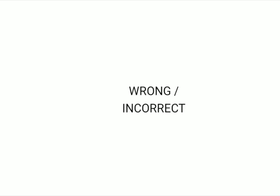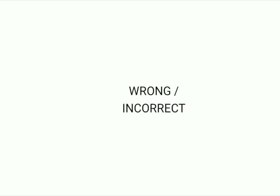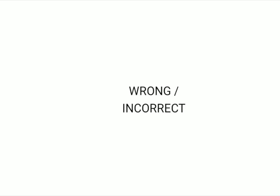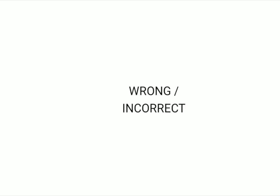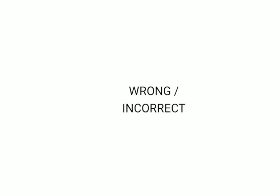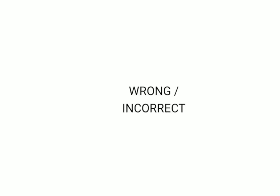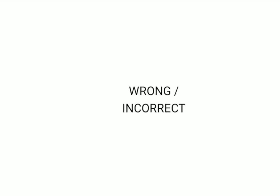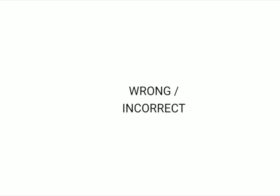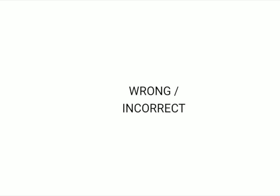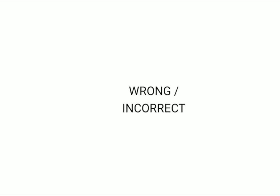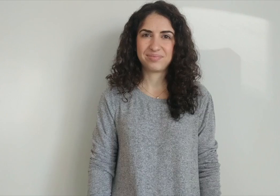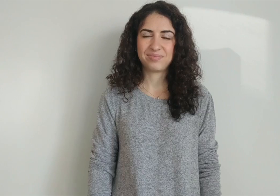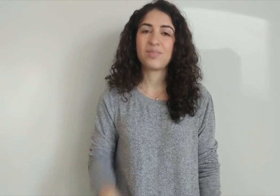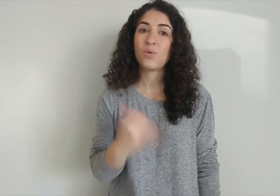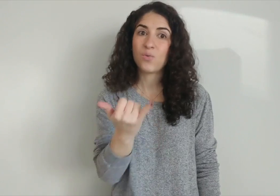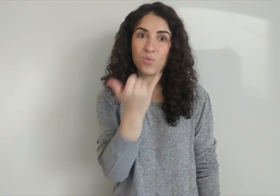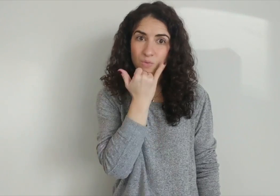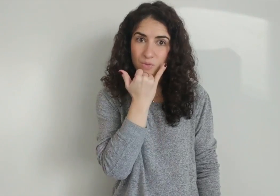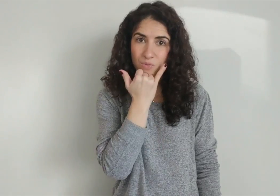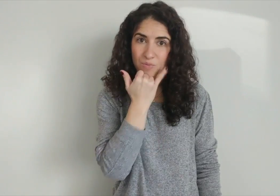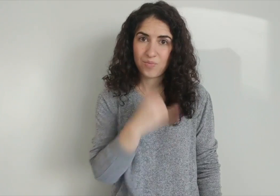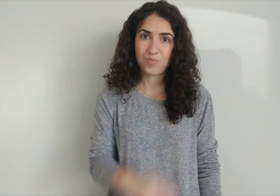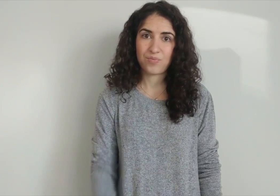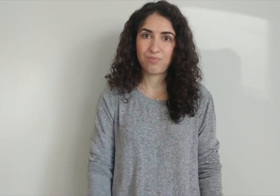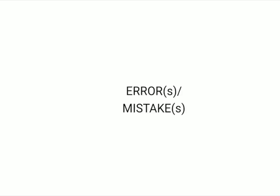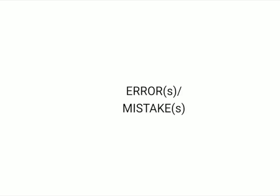INCORRECT.